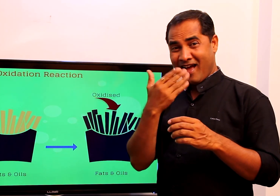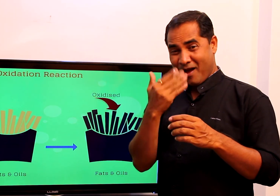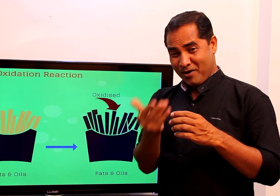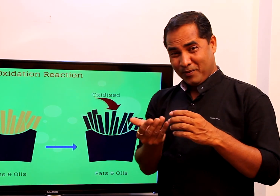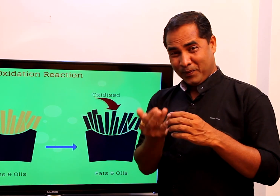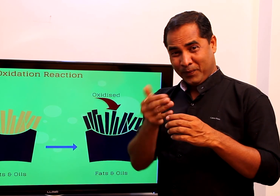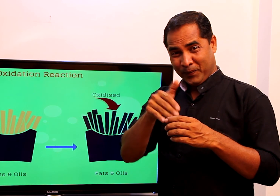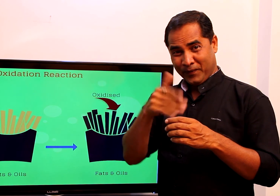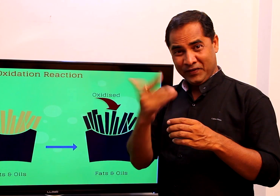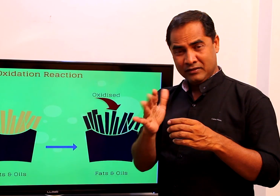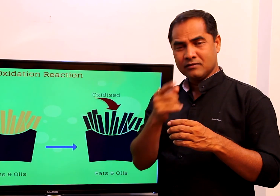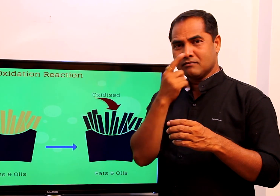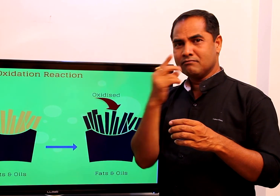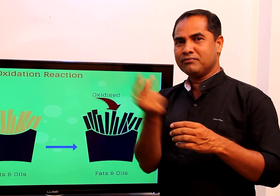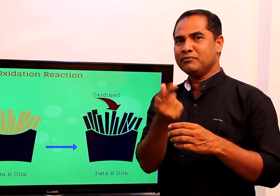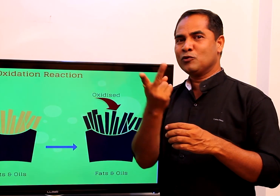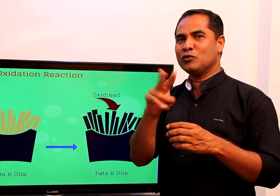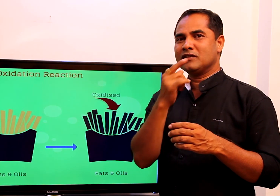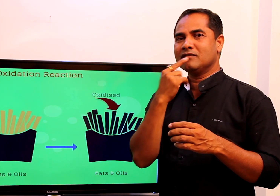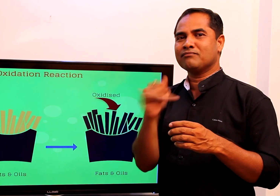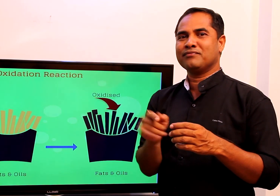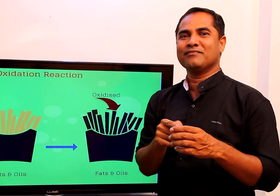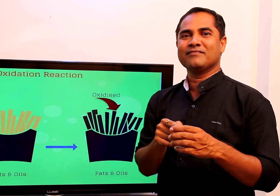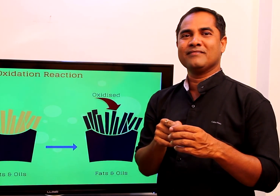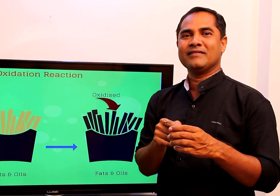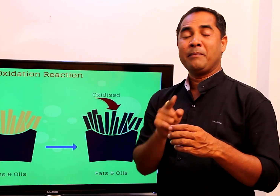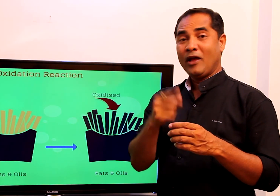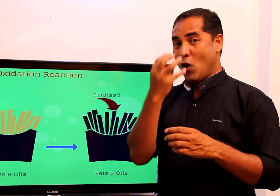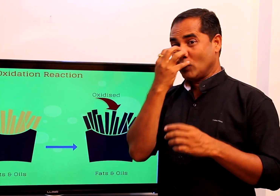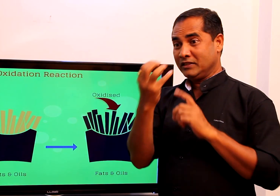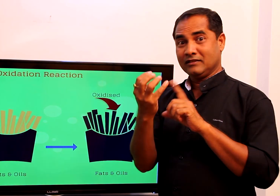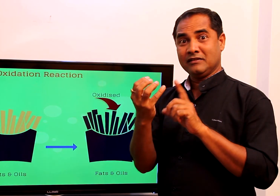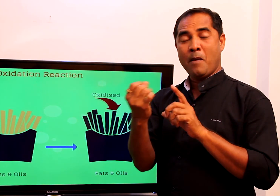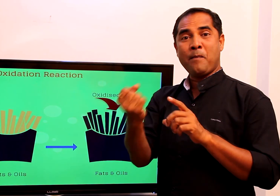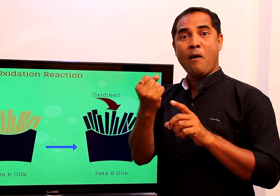can stay for a longer time, without getting spoiled due to oxygen.